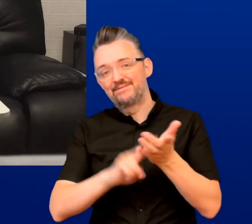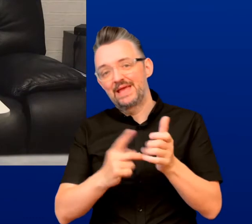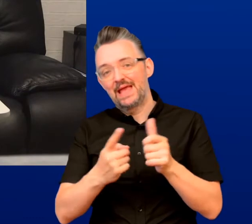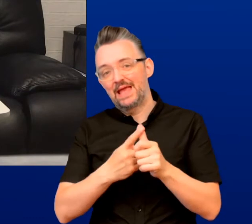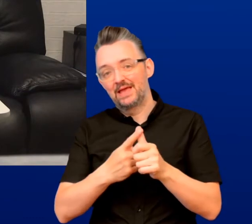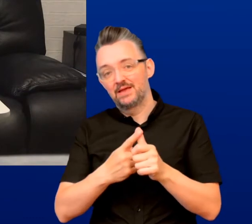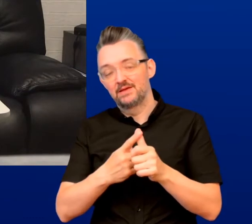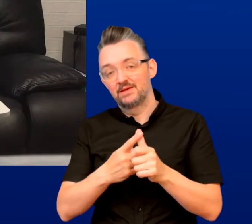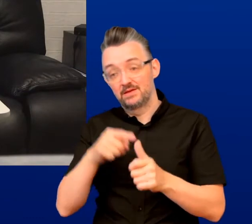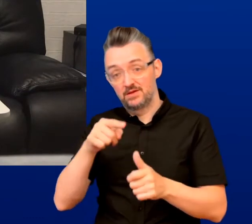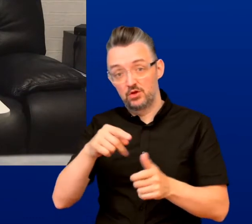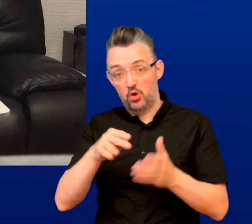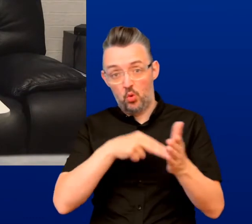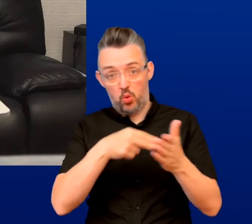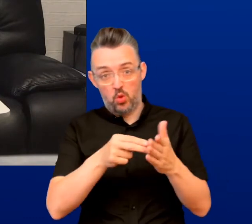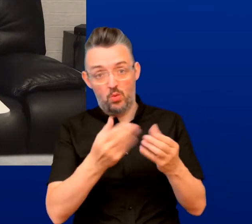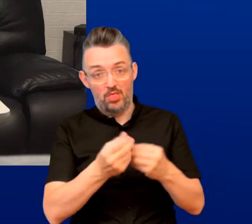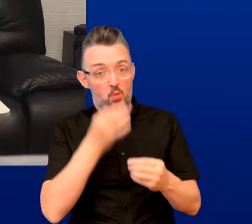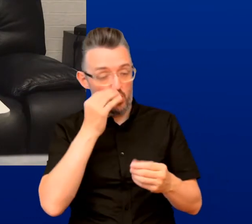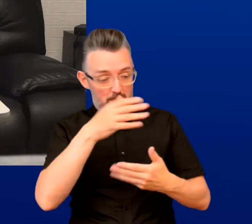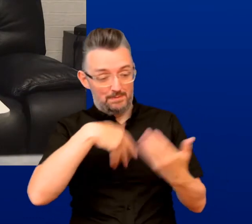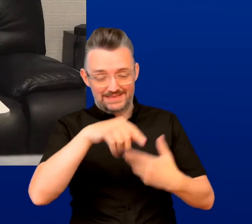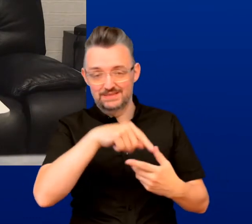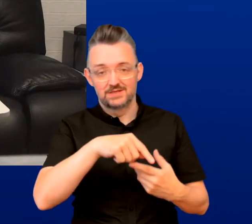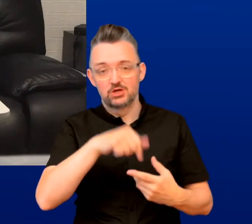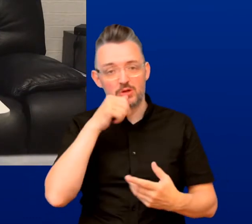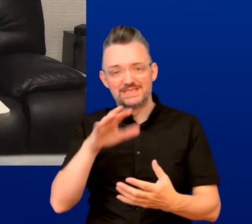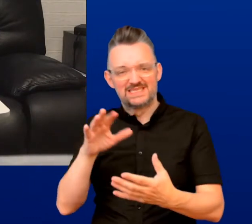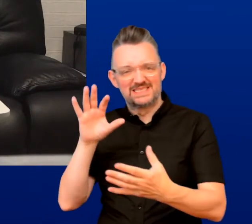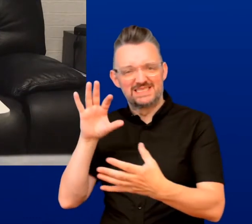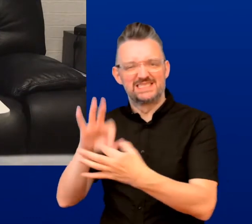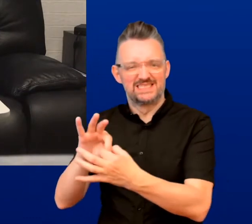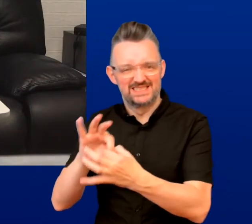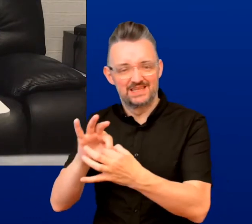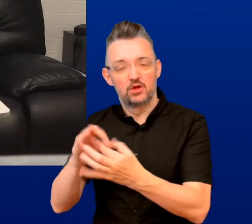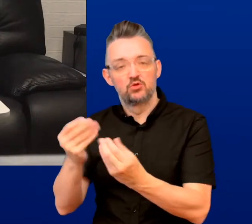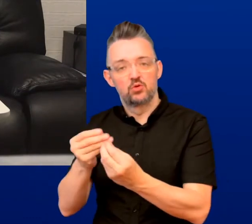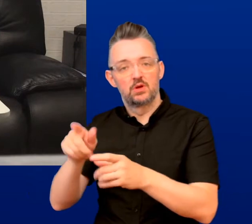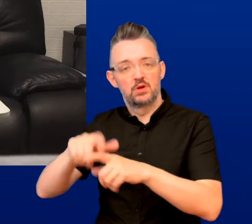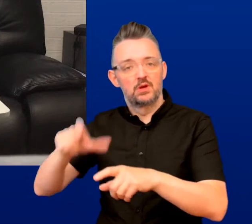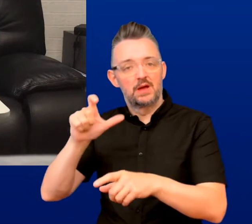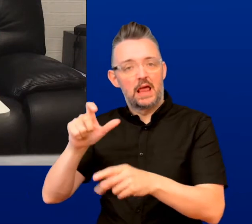stick to cling film. It must be made of a similar plastic material.